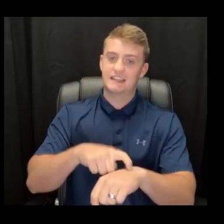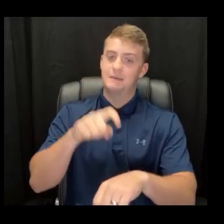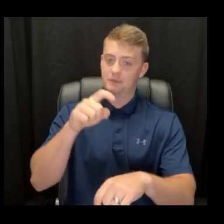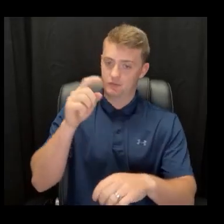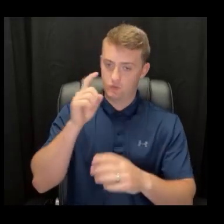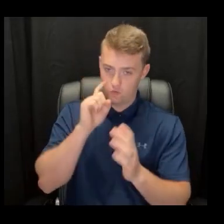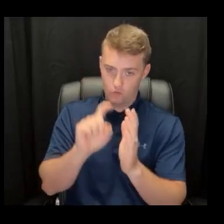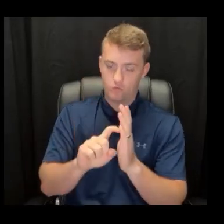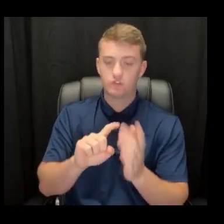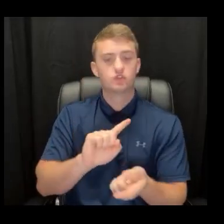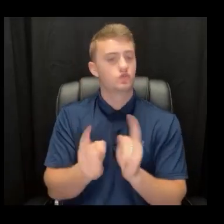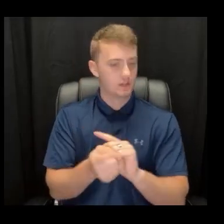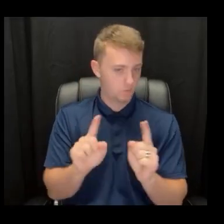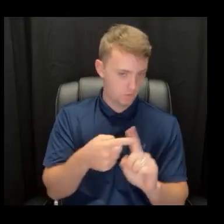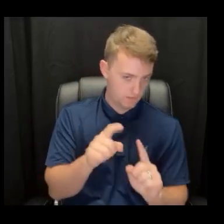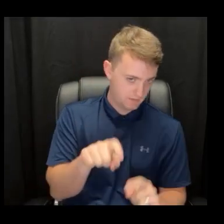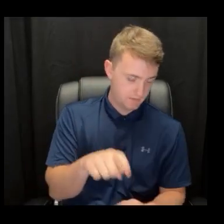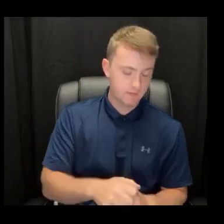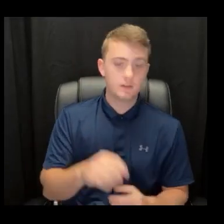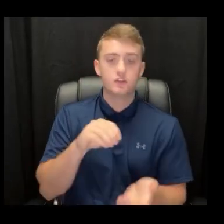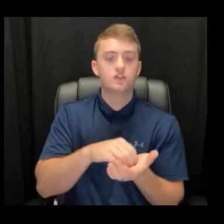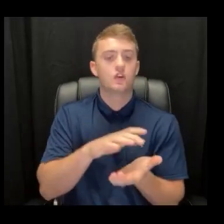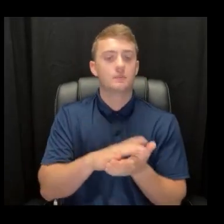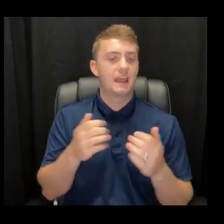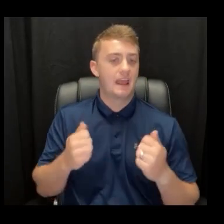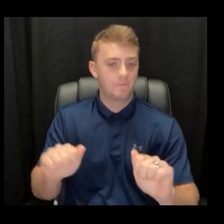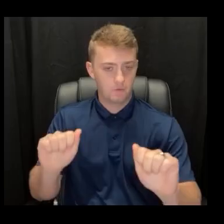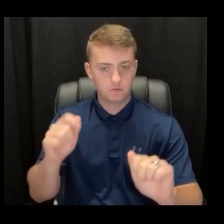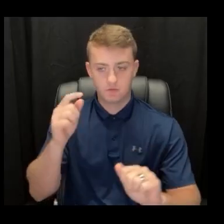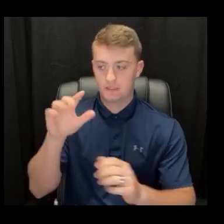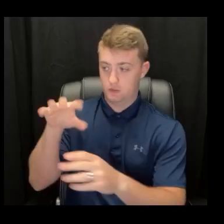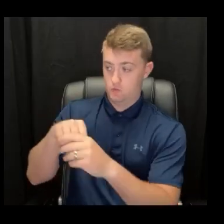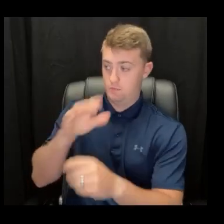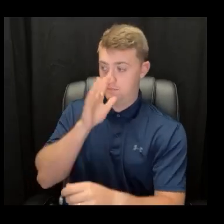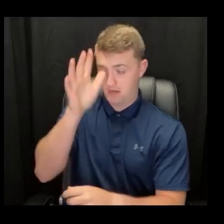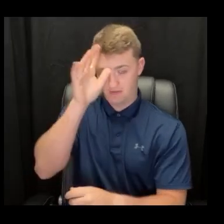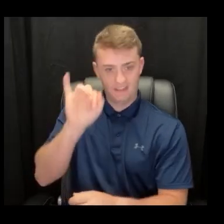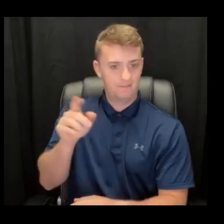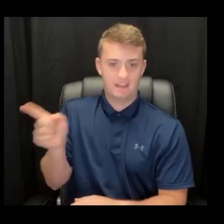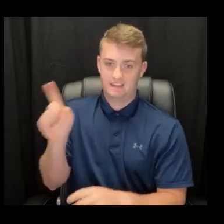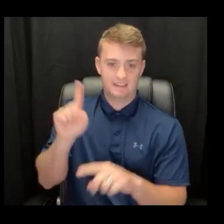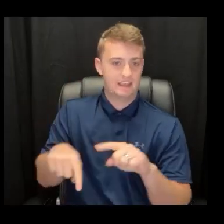translated when needed and document efforts to include parents that they cannot attend.